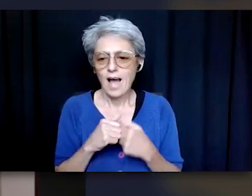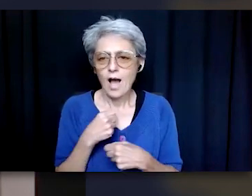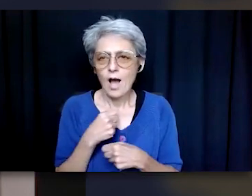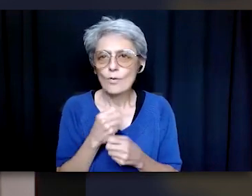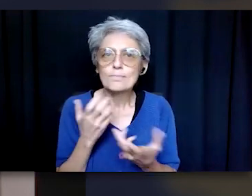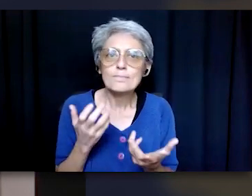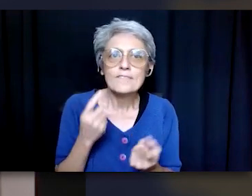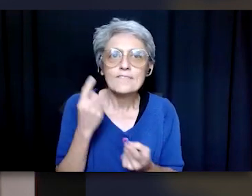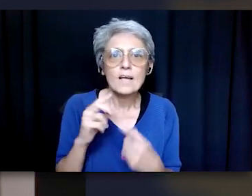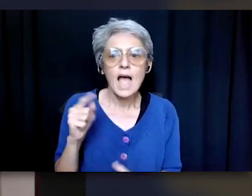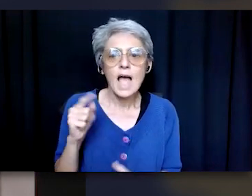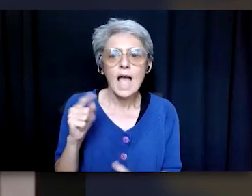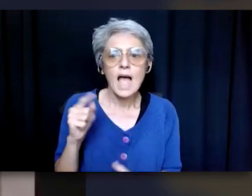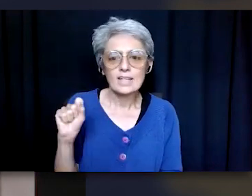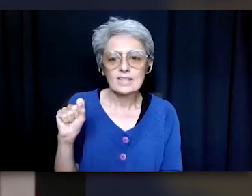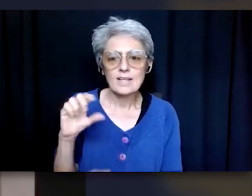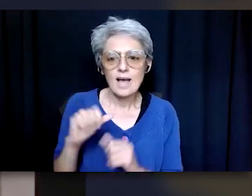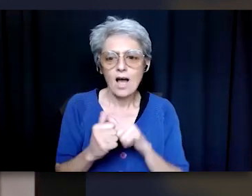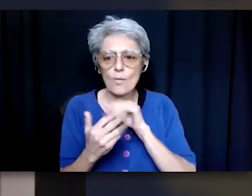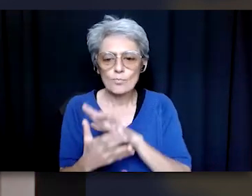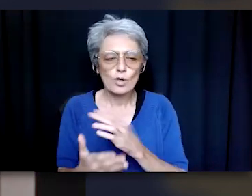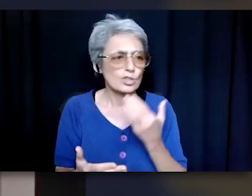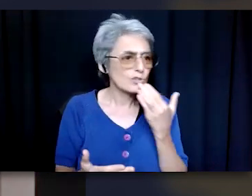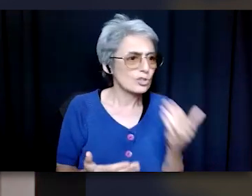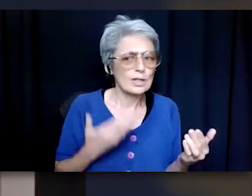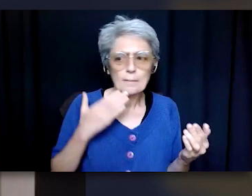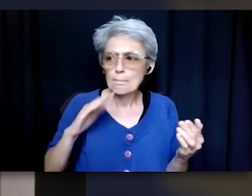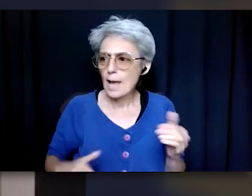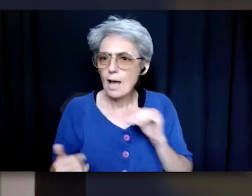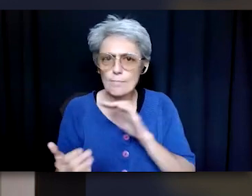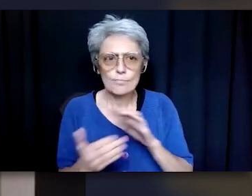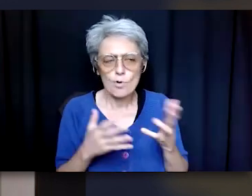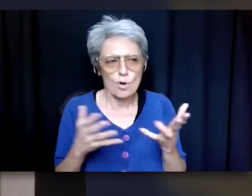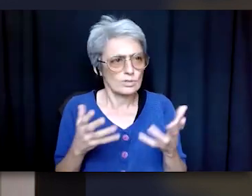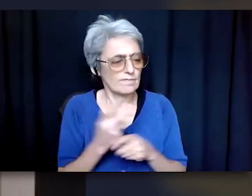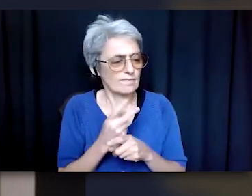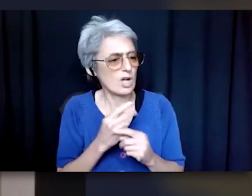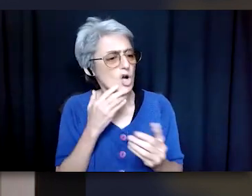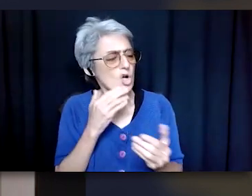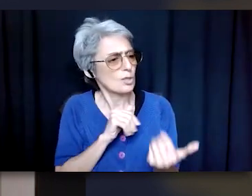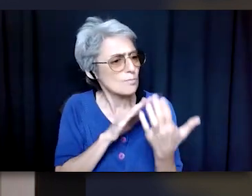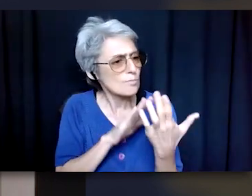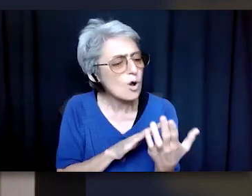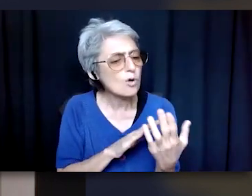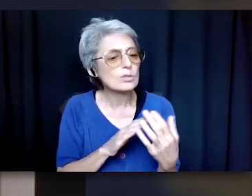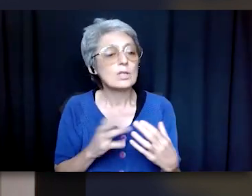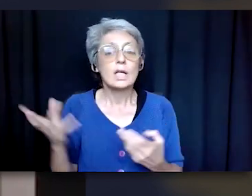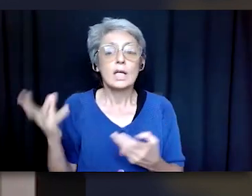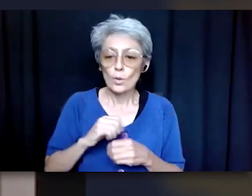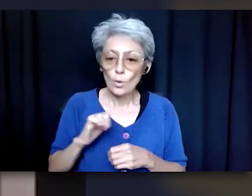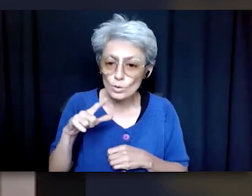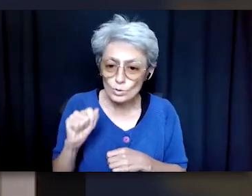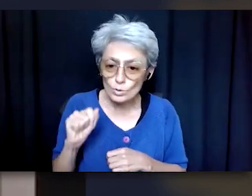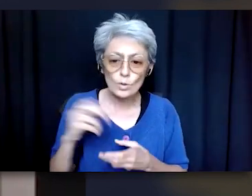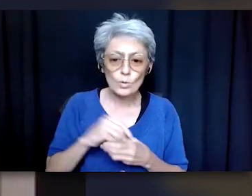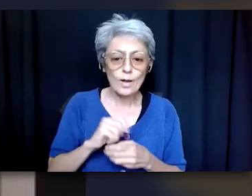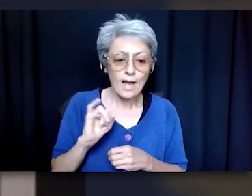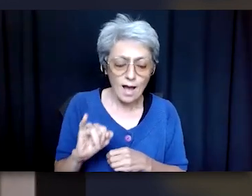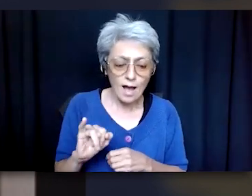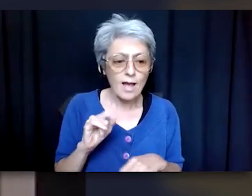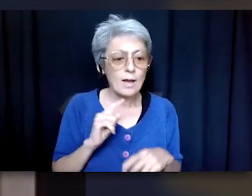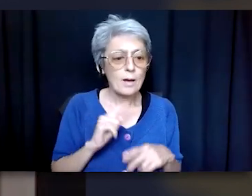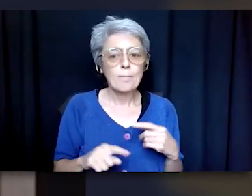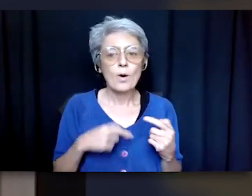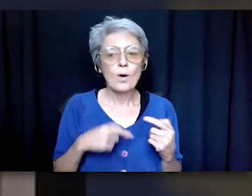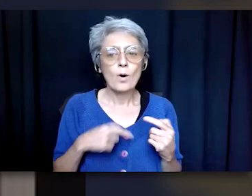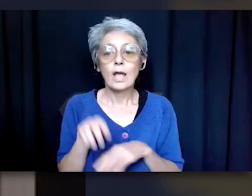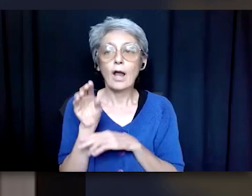for going forward with some of these tools?" But understanding that we can’t just buy the hype.